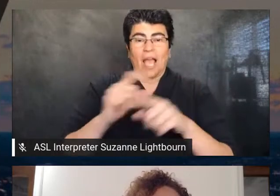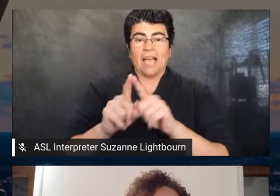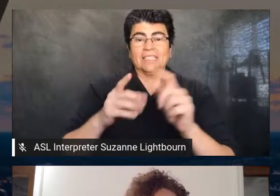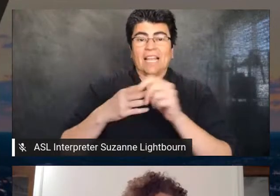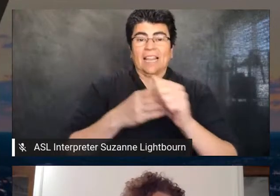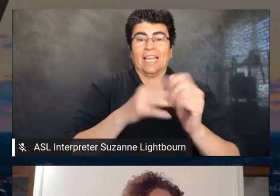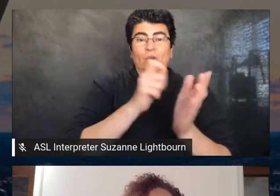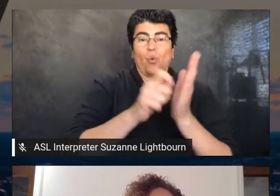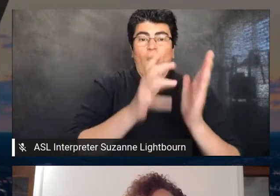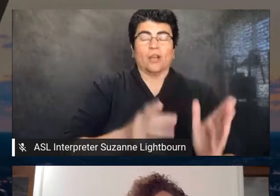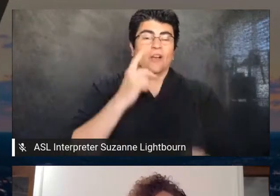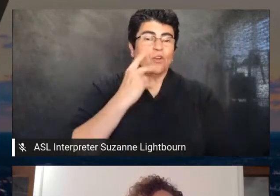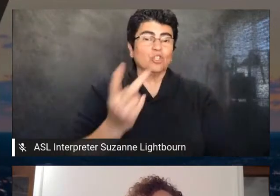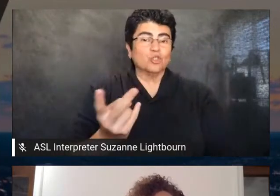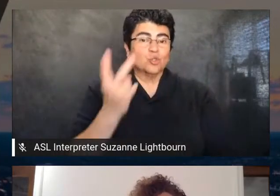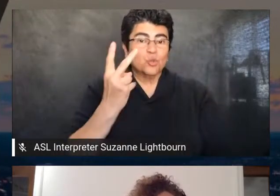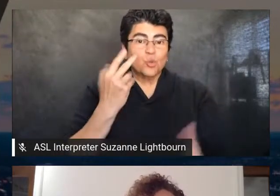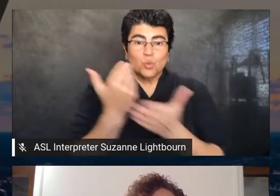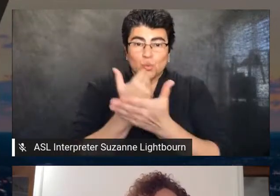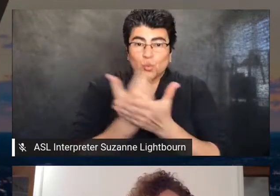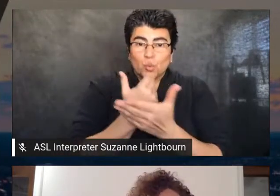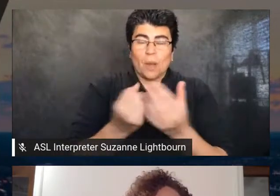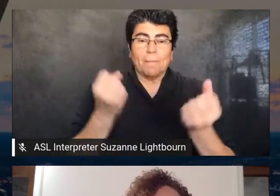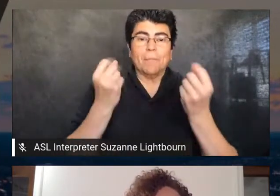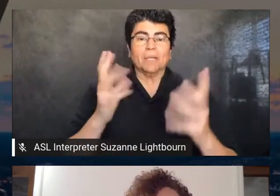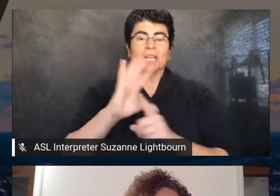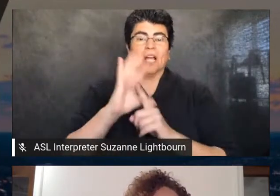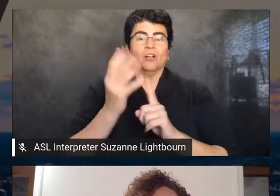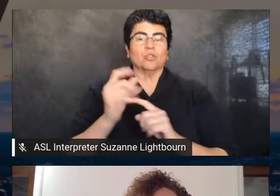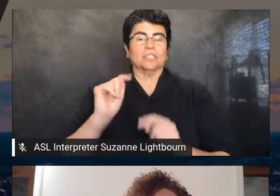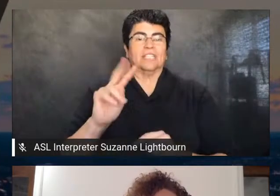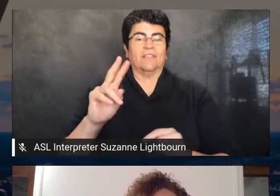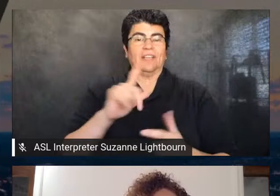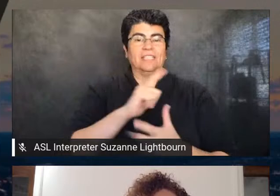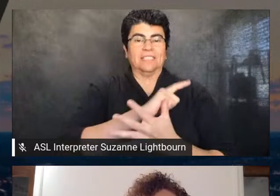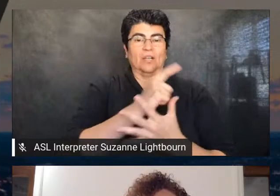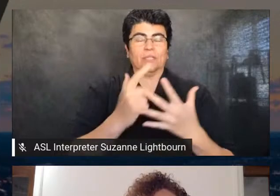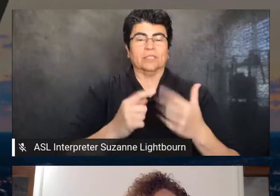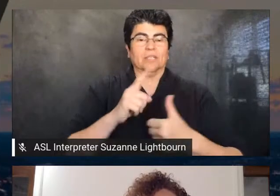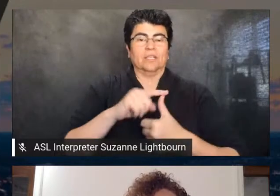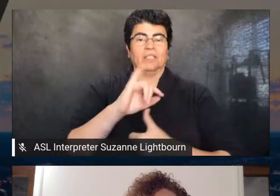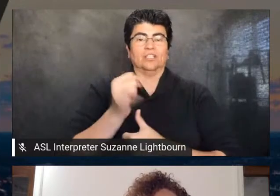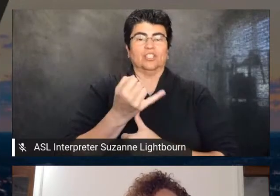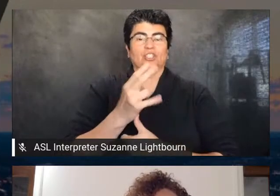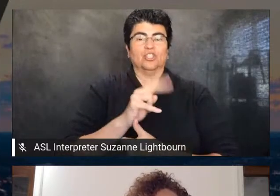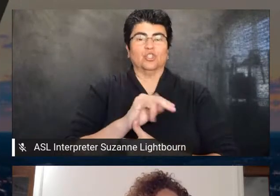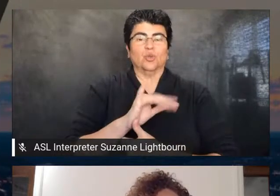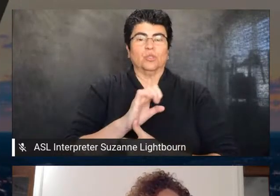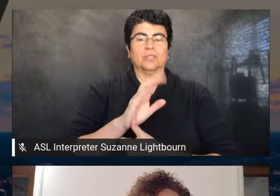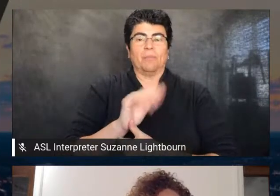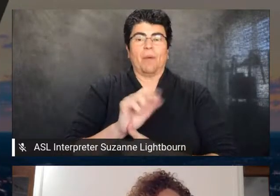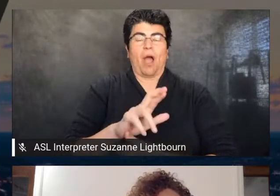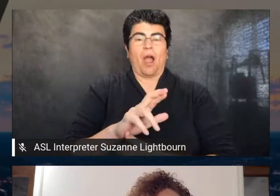on two groundbreaking multicultural television series. One is "Juice Bar", a magical comedic satire